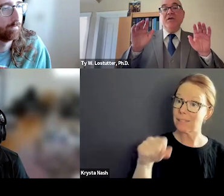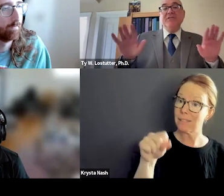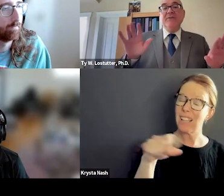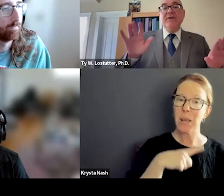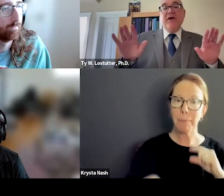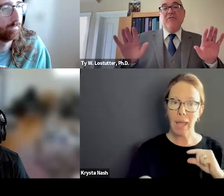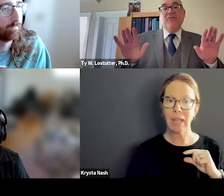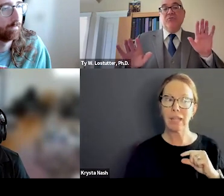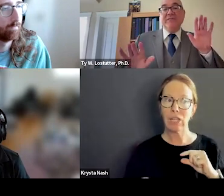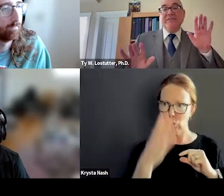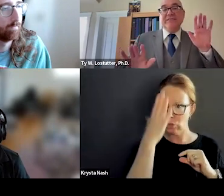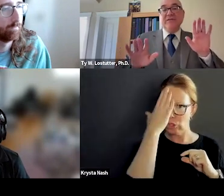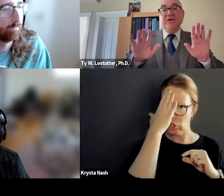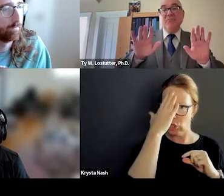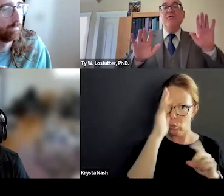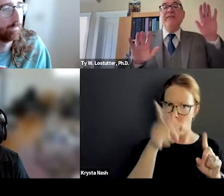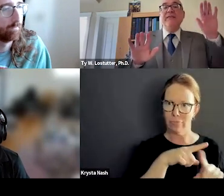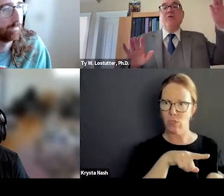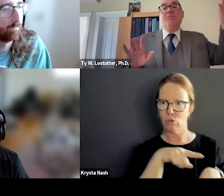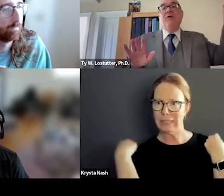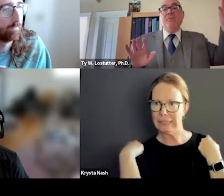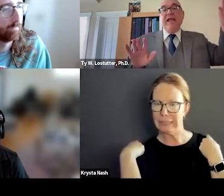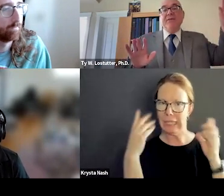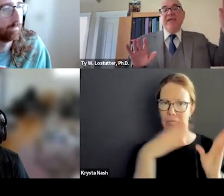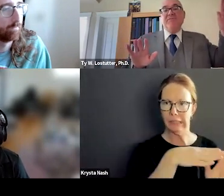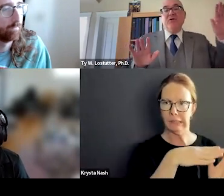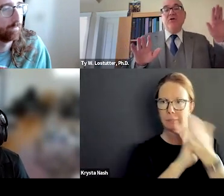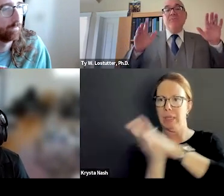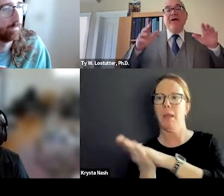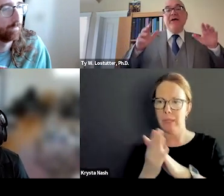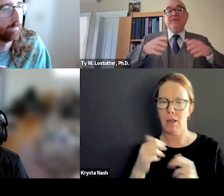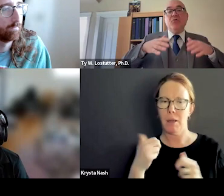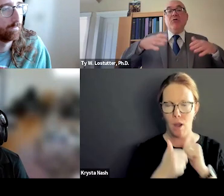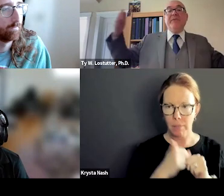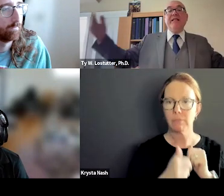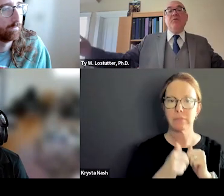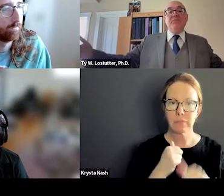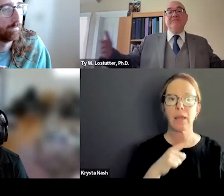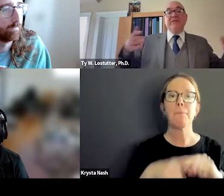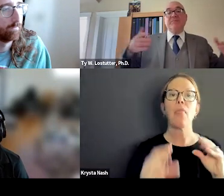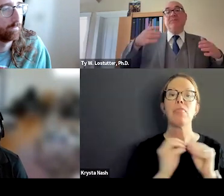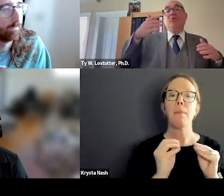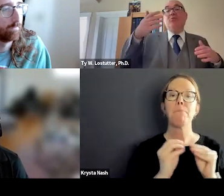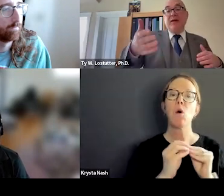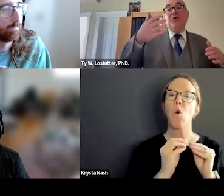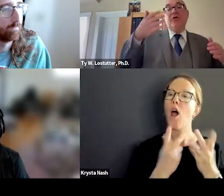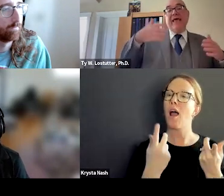you need to be aware of when the risk is moving into a problematic behavior. But the more appeal will message that people will remember